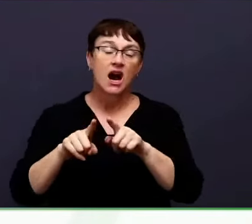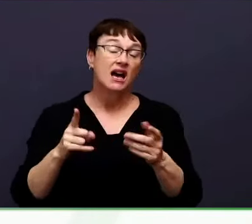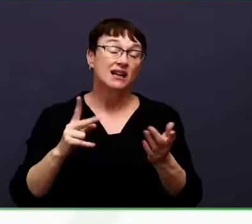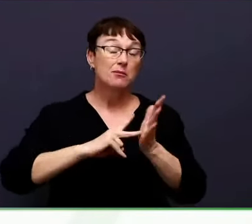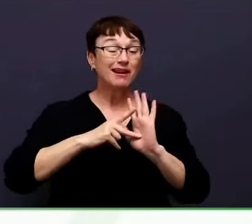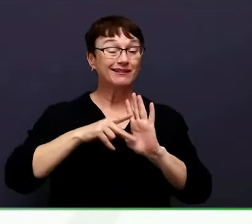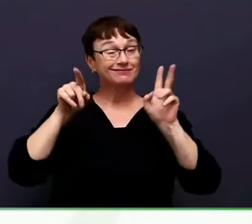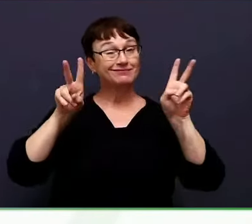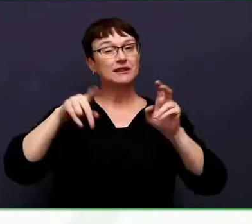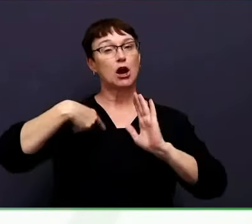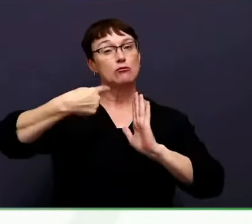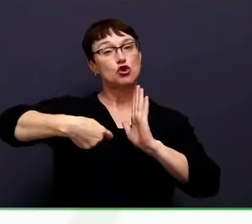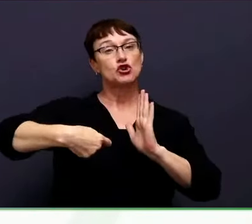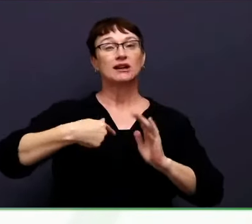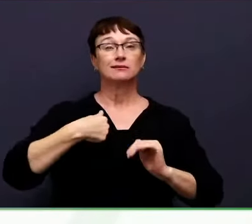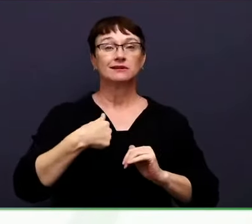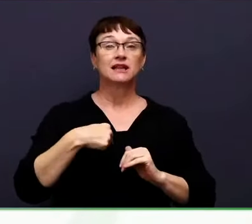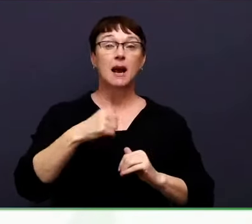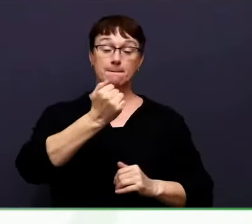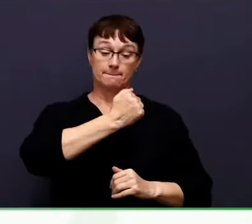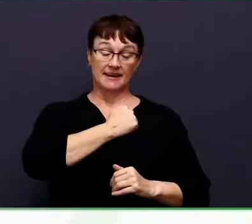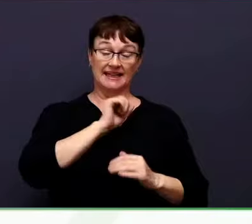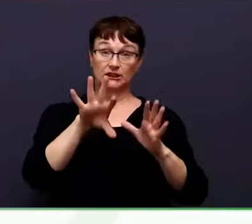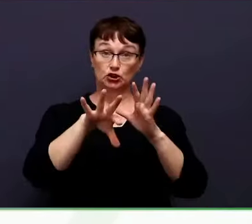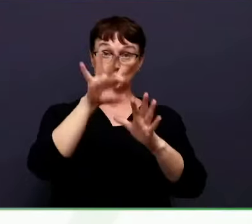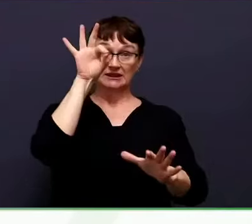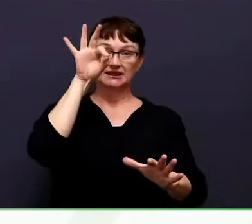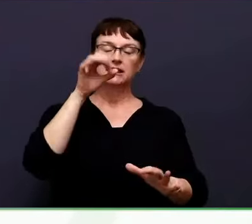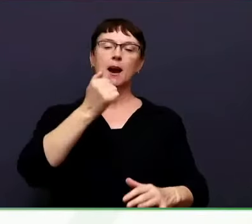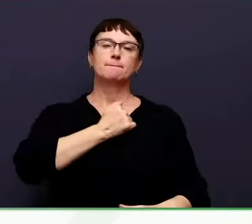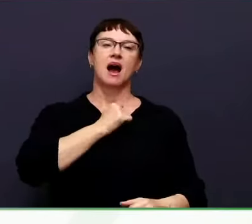minutes, there will be some pampas for you. Thank you.